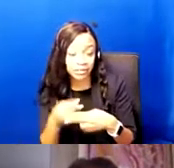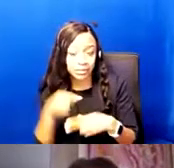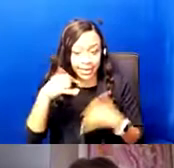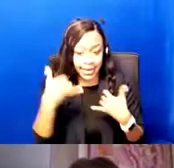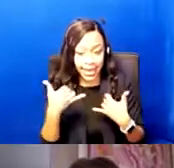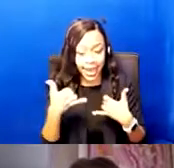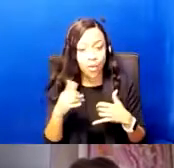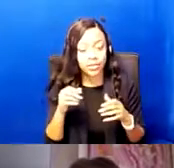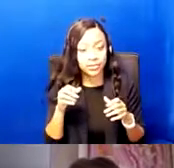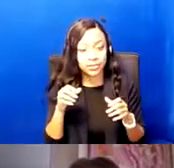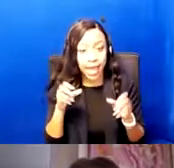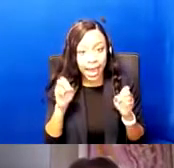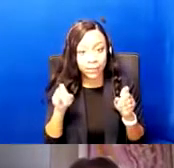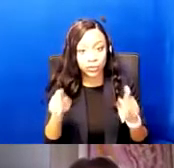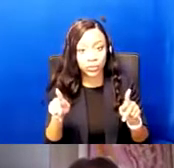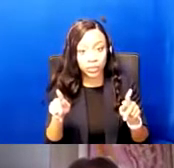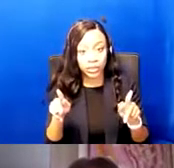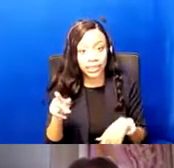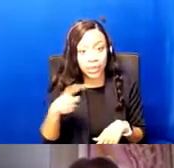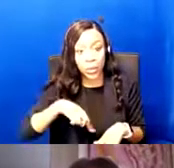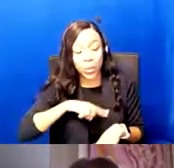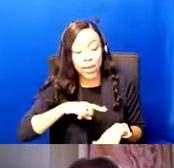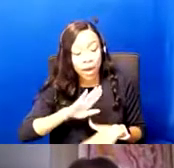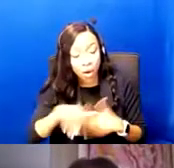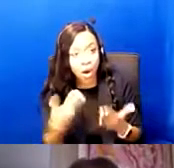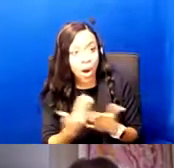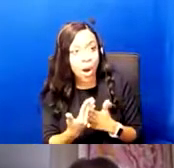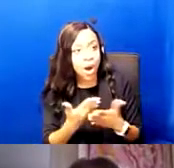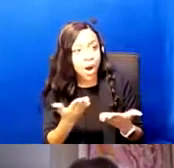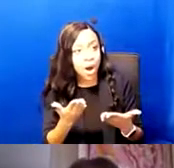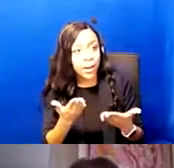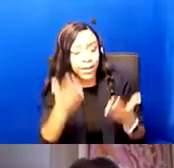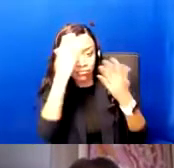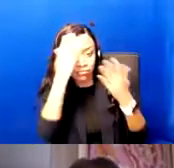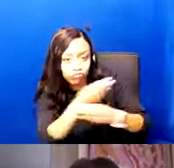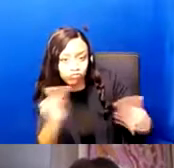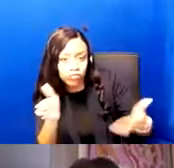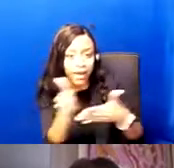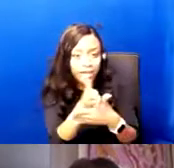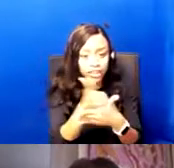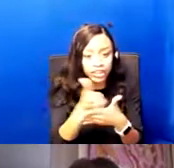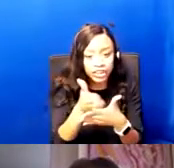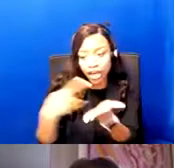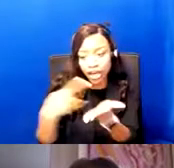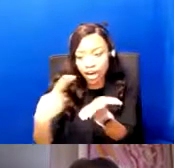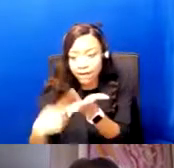to all share our thinking and ideas when we're talking about projects and we're imagining tours.